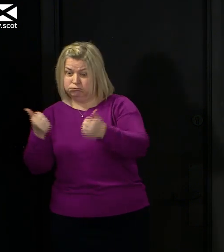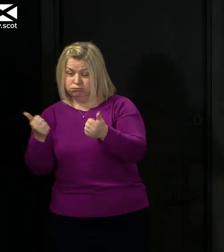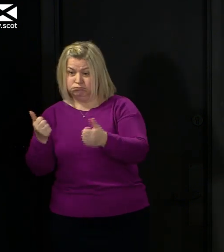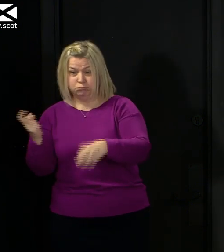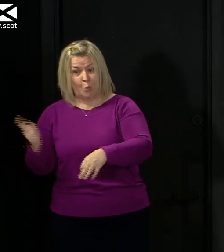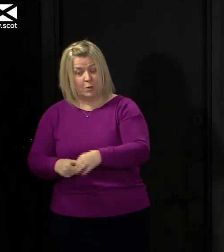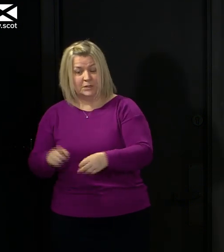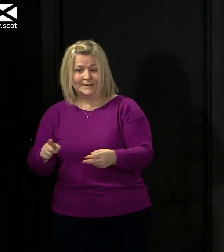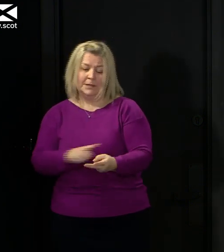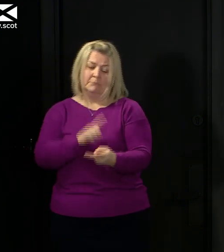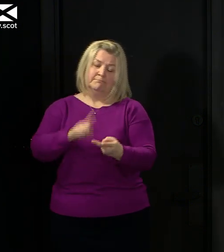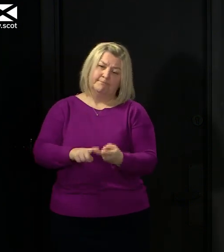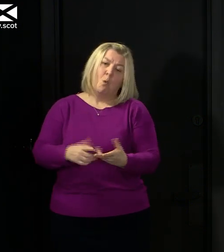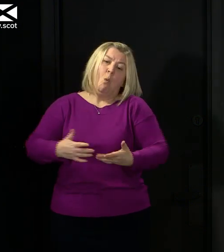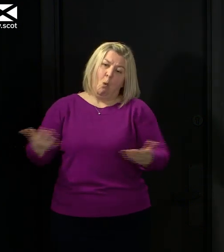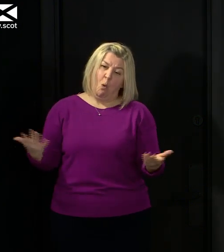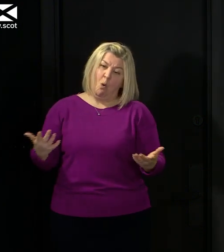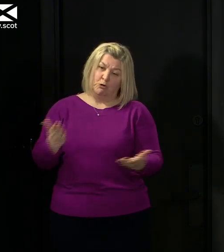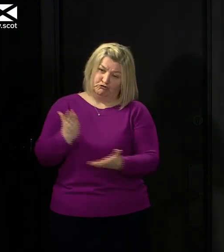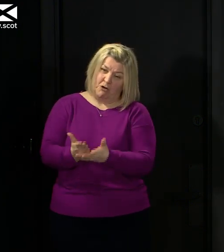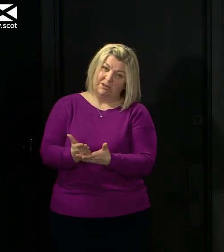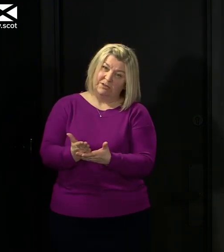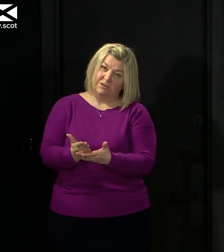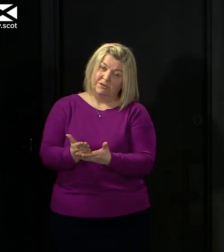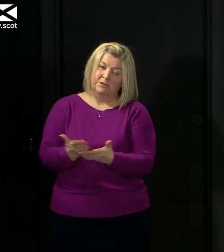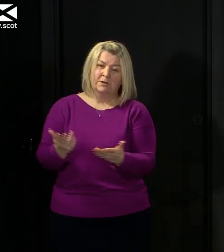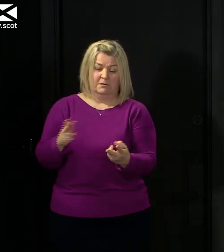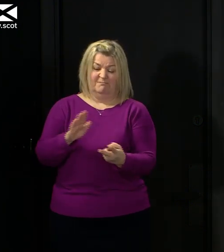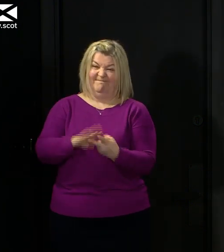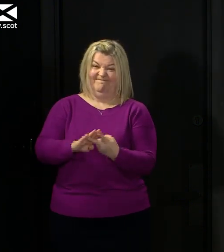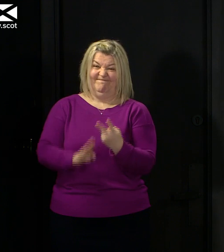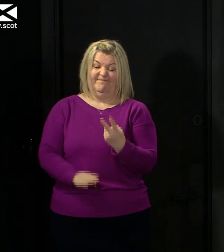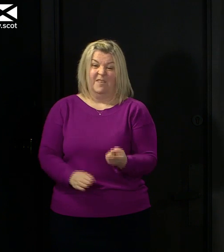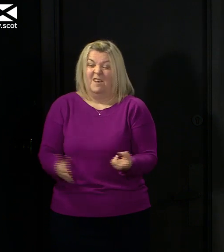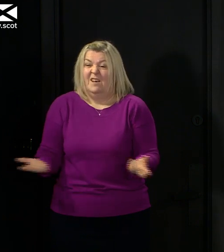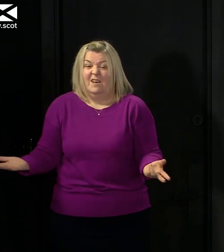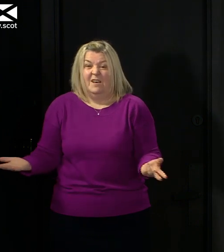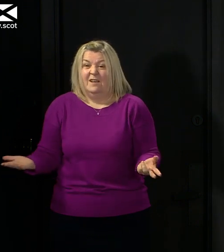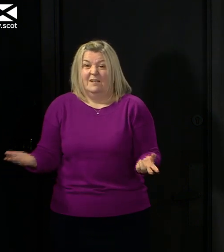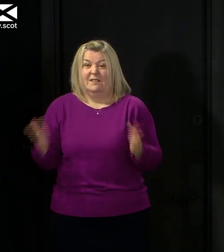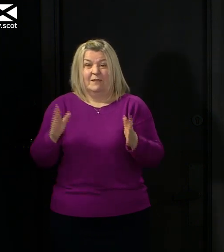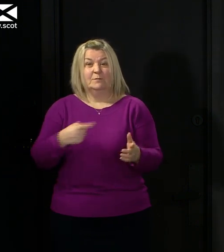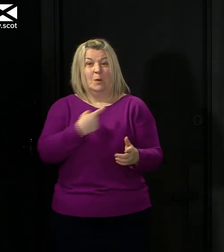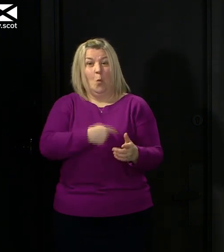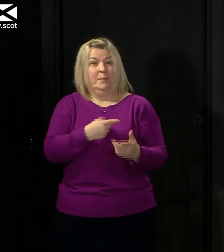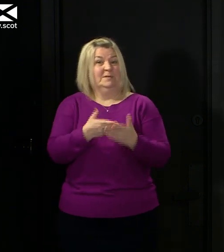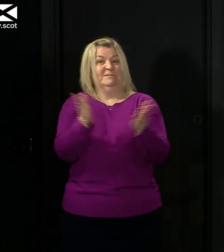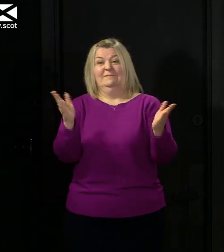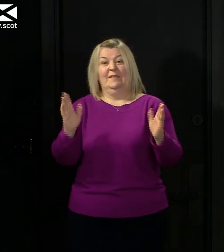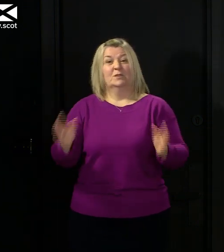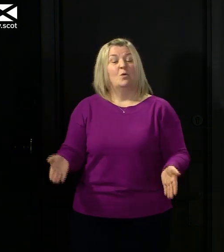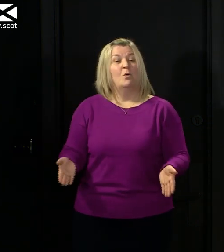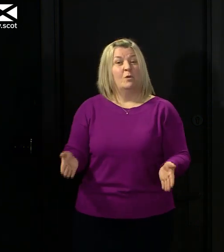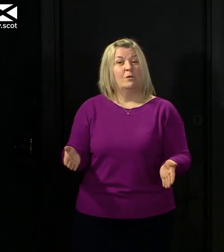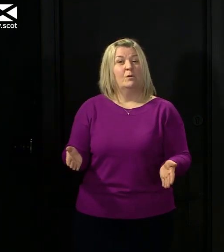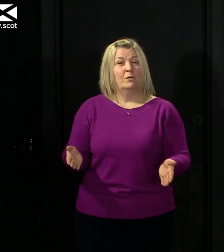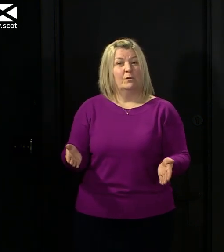as the day went on. And I can only be open with people about that thinking and decision